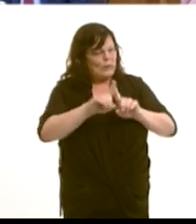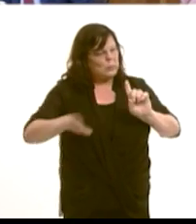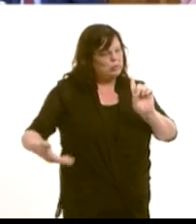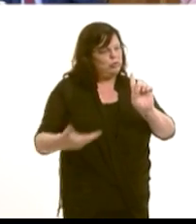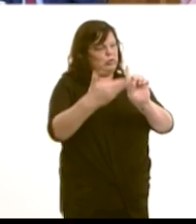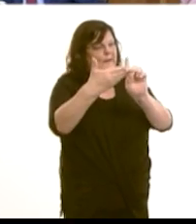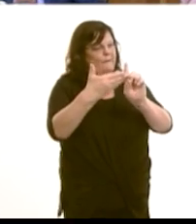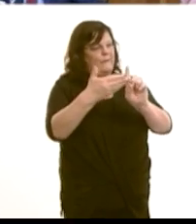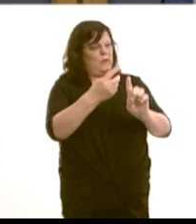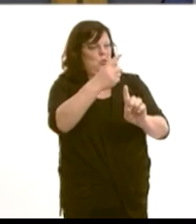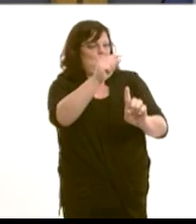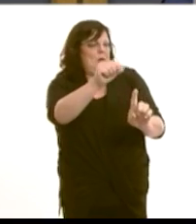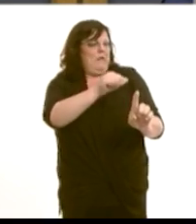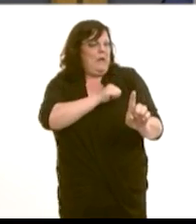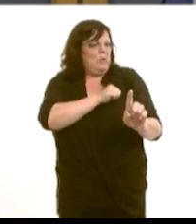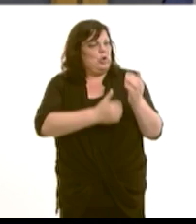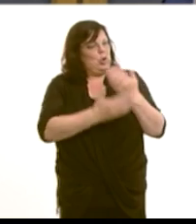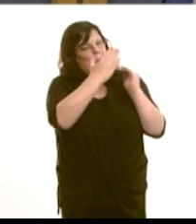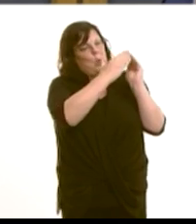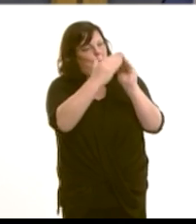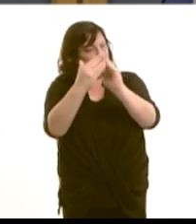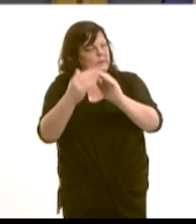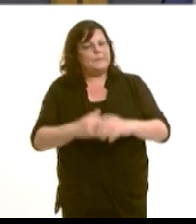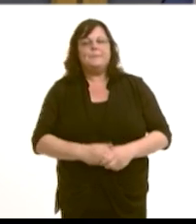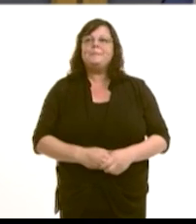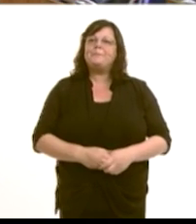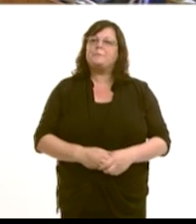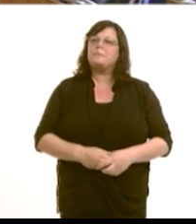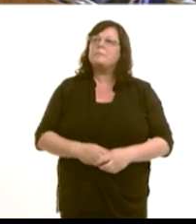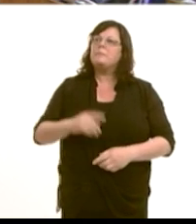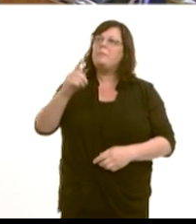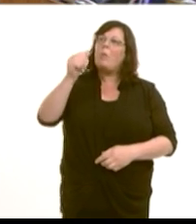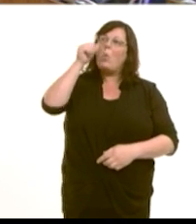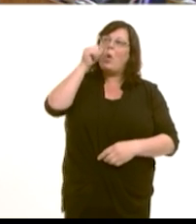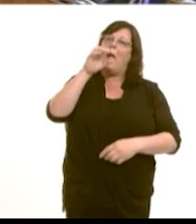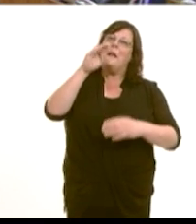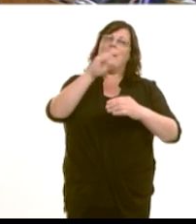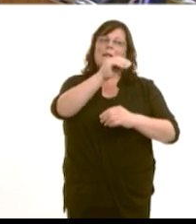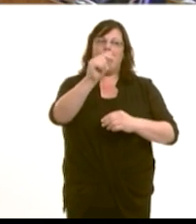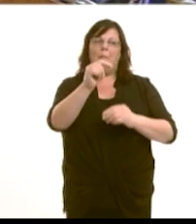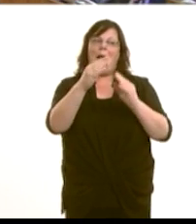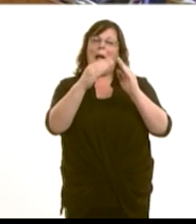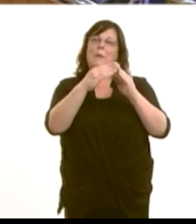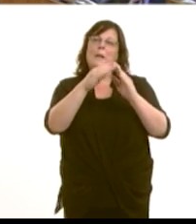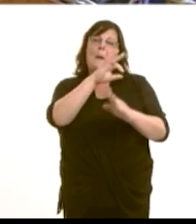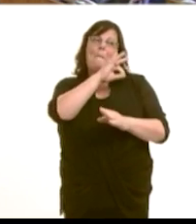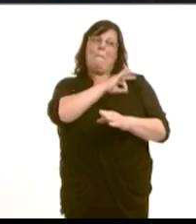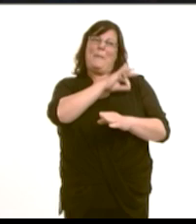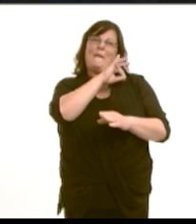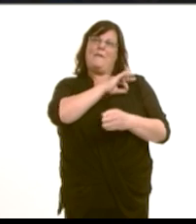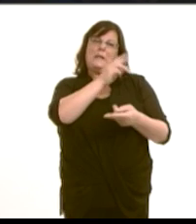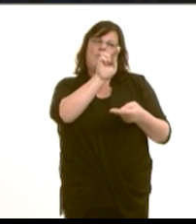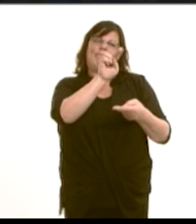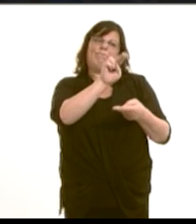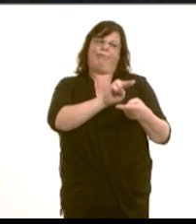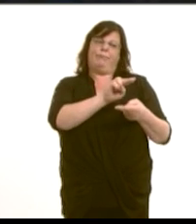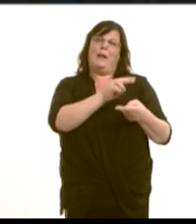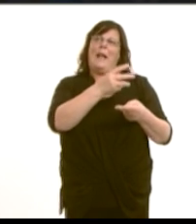Bethan Jenkins: First Minister, a cap on housing benefit at local housing allowance rates will